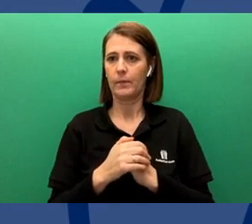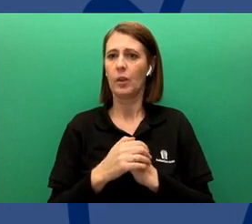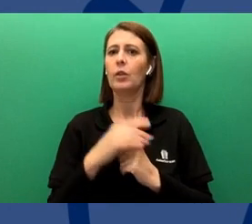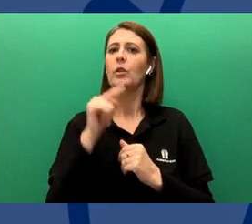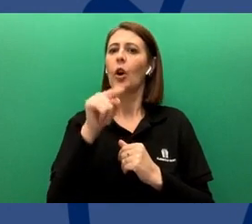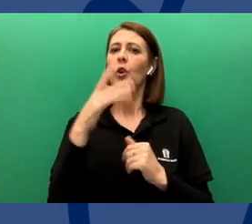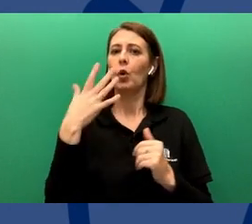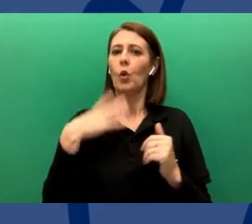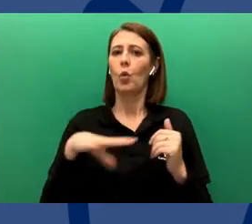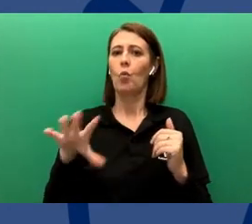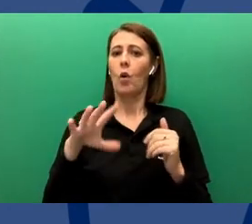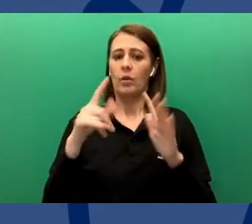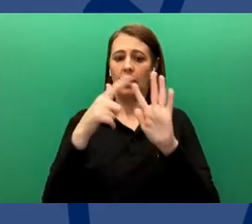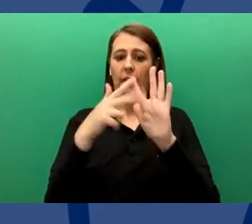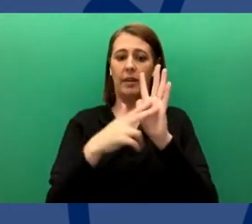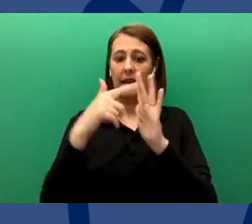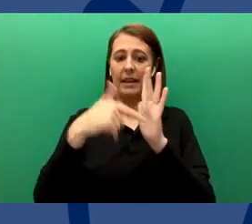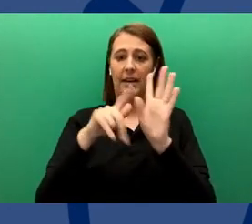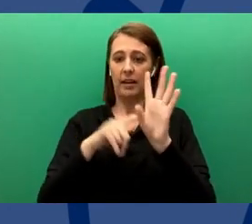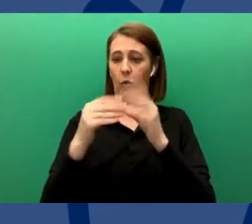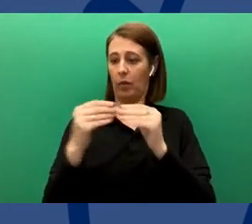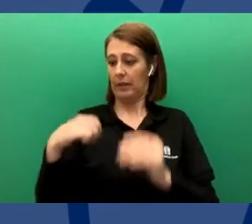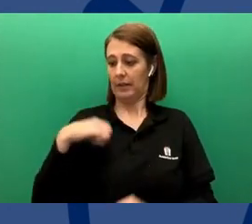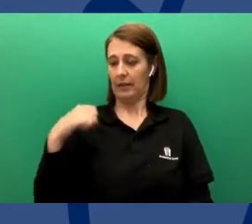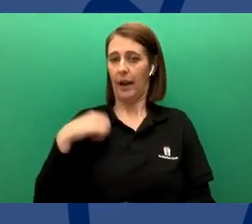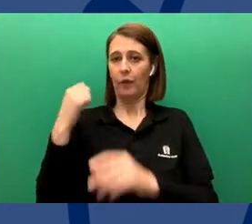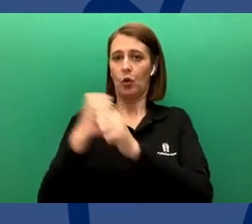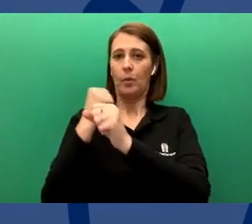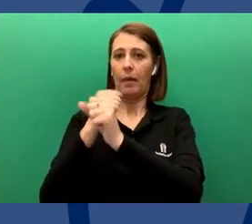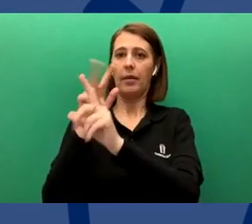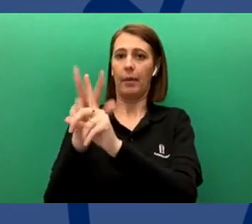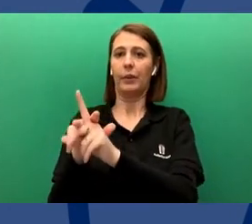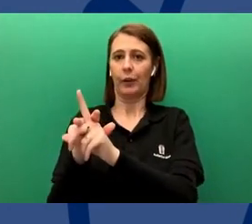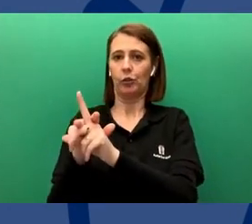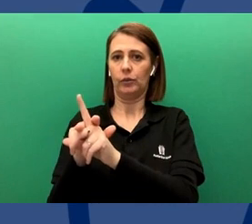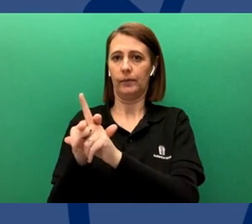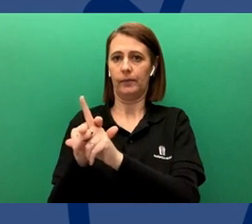with the employees to make the application, and presumably if demand for labour declined,